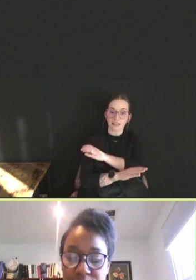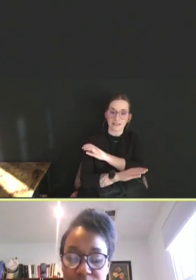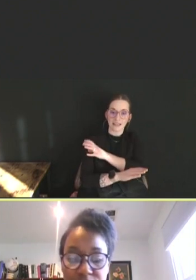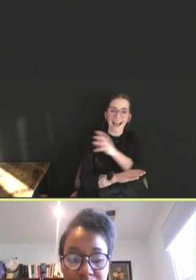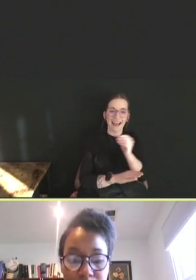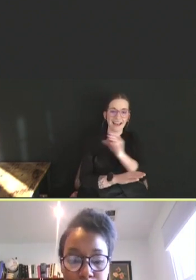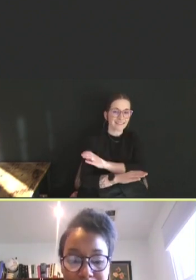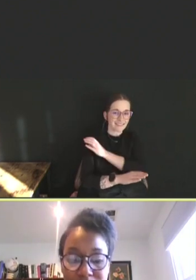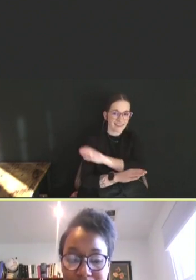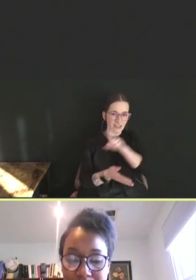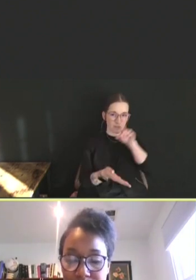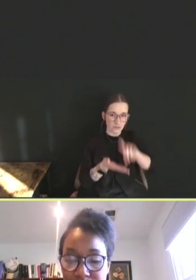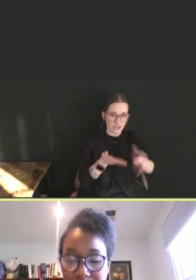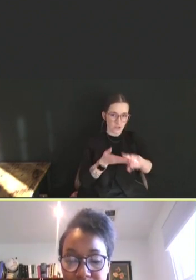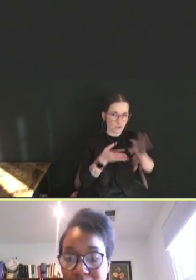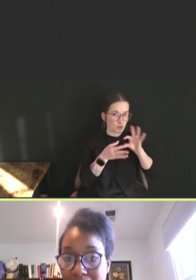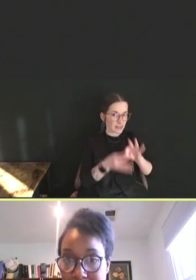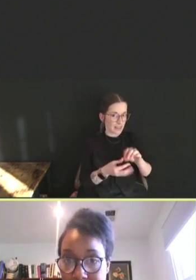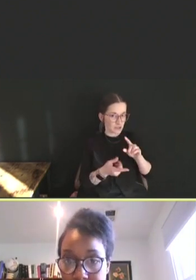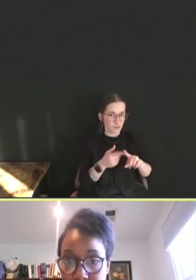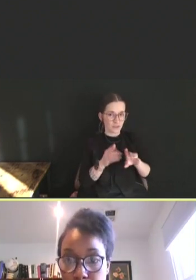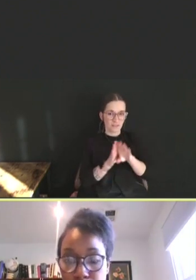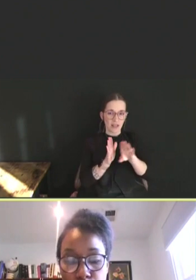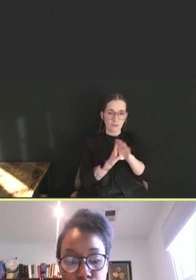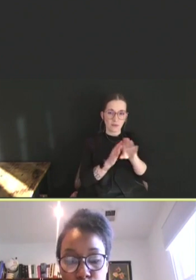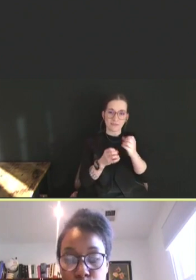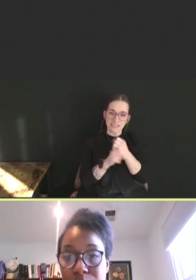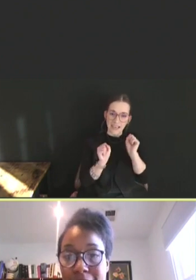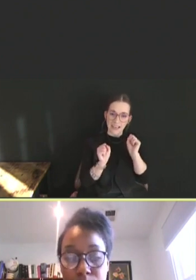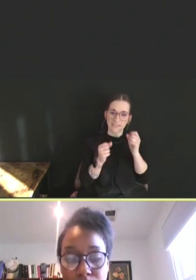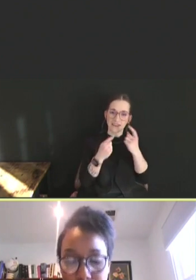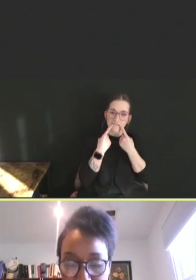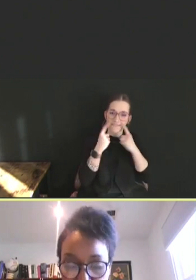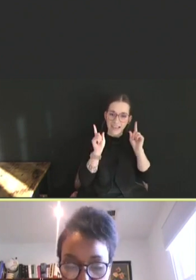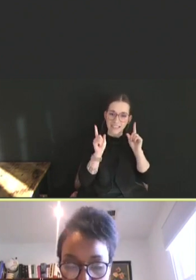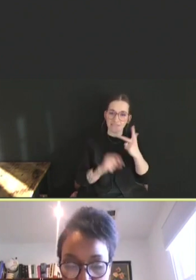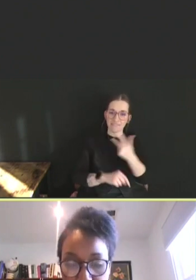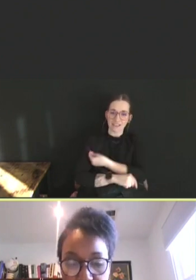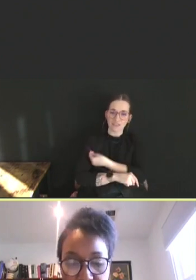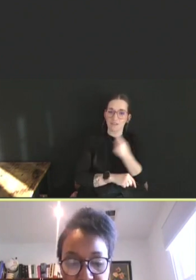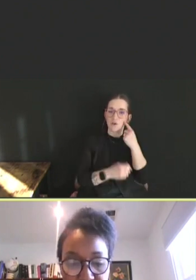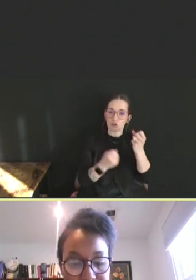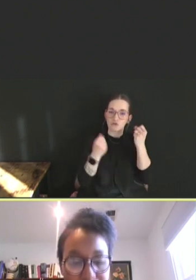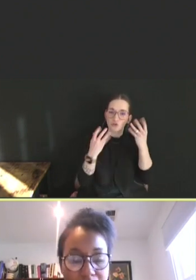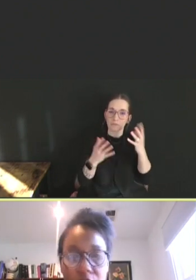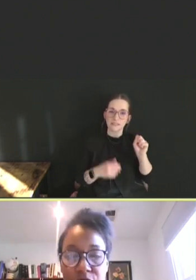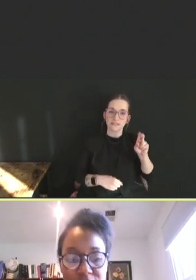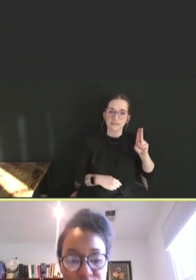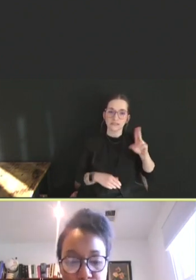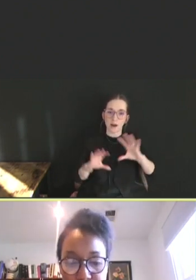to the development of safe and effective vaccines for numerous sub populations, such as healthy